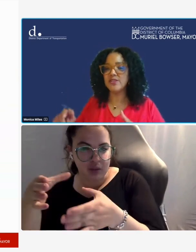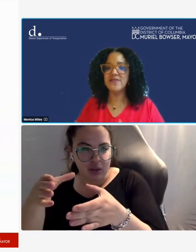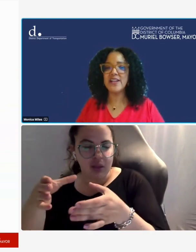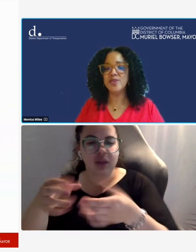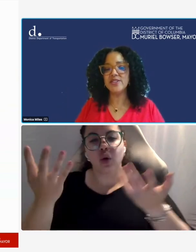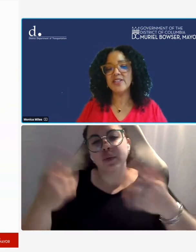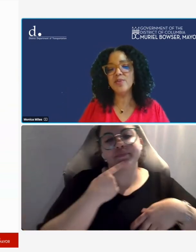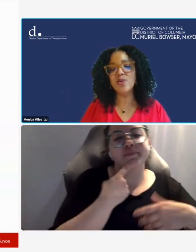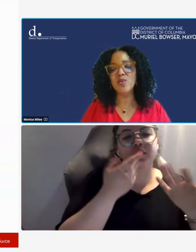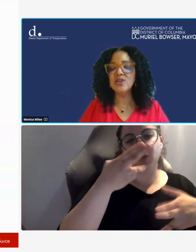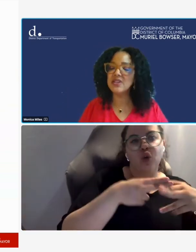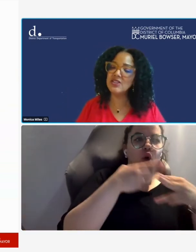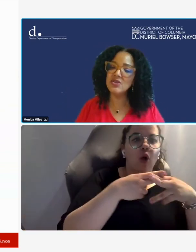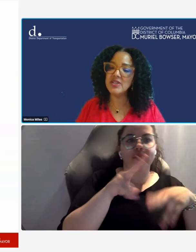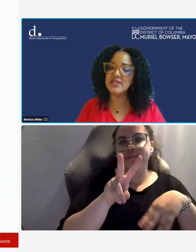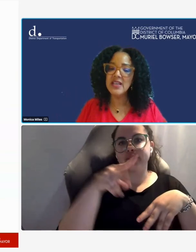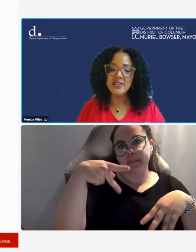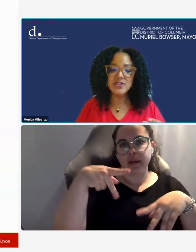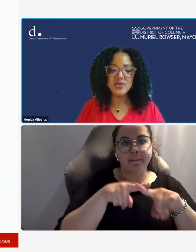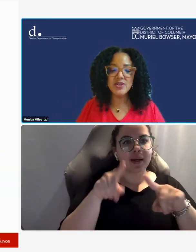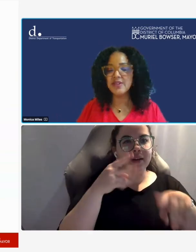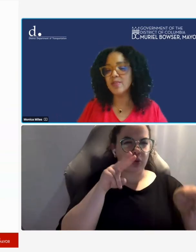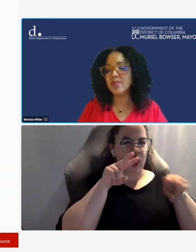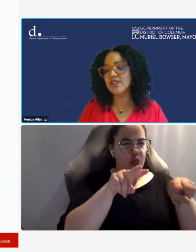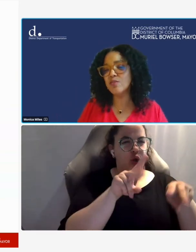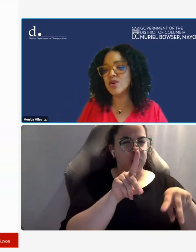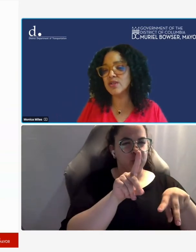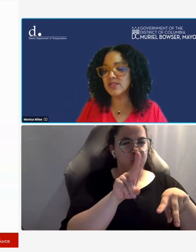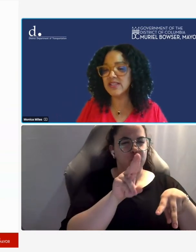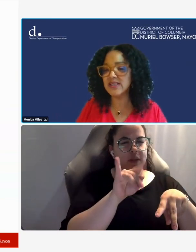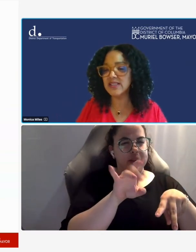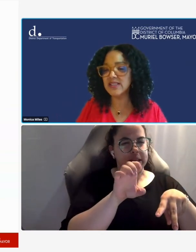vice president but when we look at the duties the duties of that person are more closely aligned to